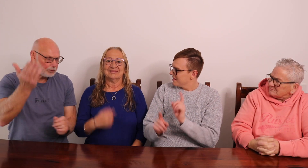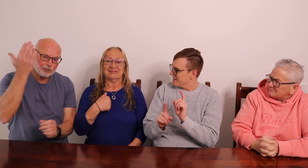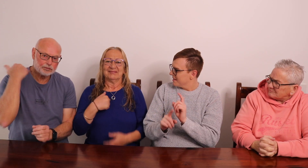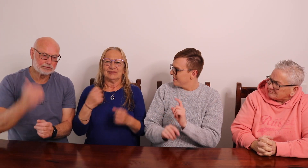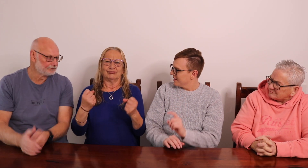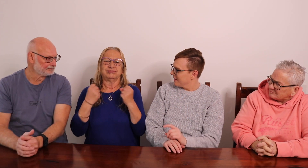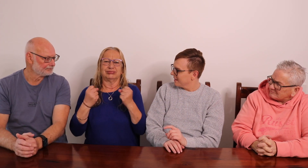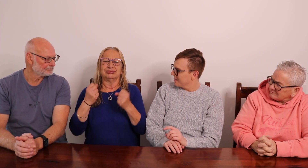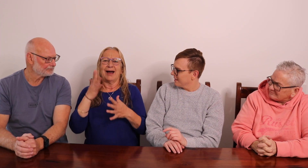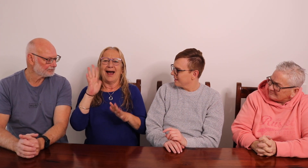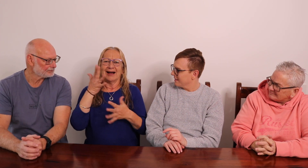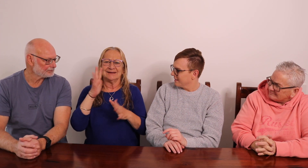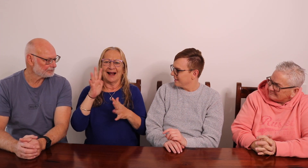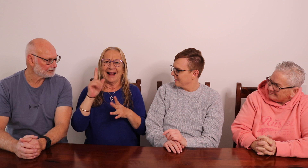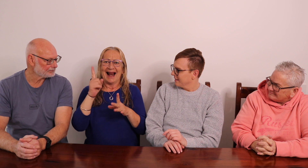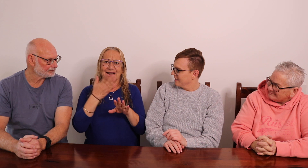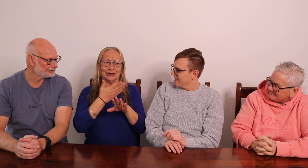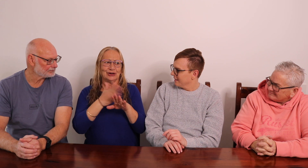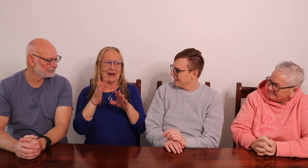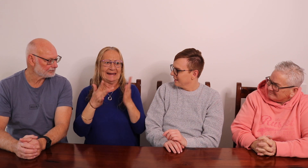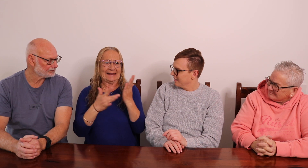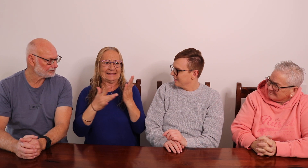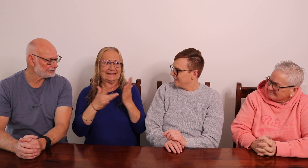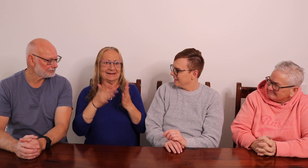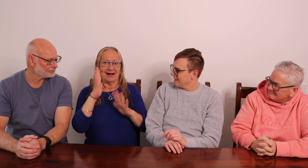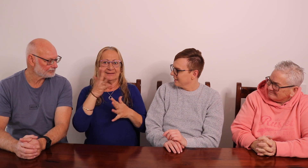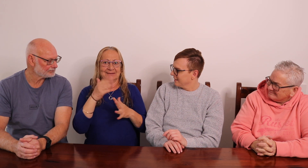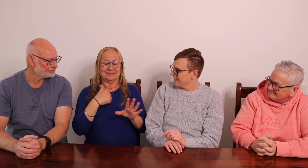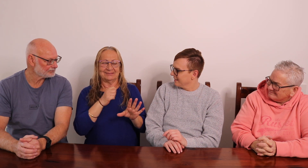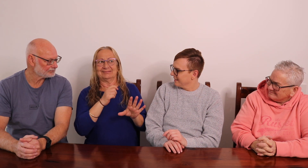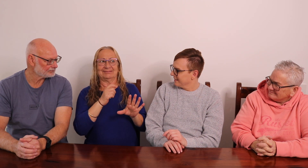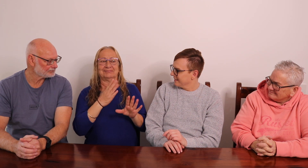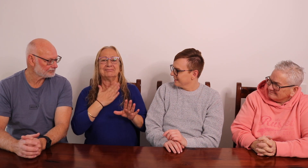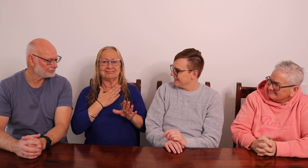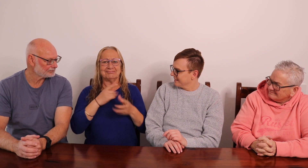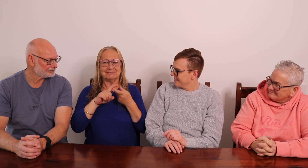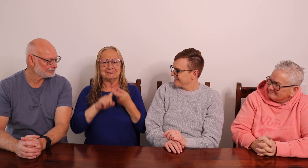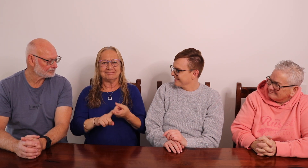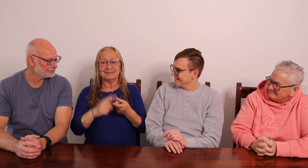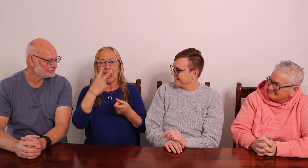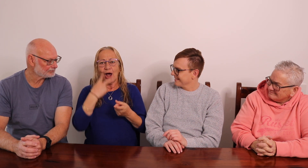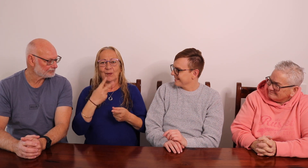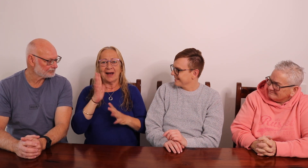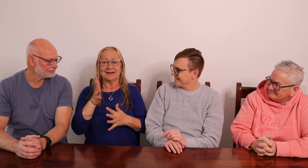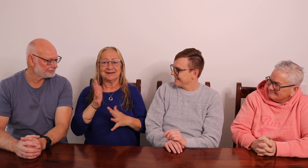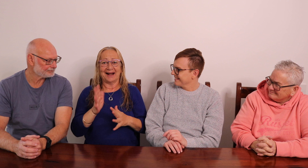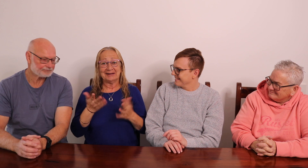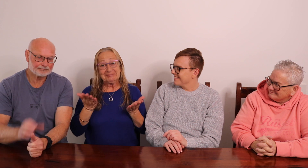M: I am still strong old-fashioned Auslan. Now there are new signs, I am not used to it. Very old-fashioned signers.